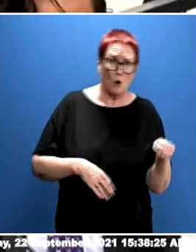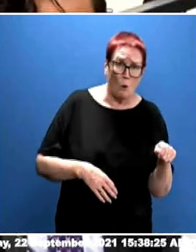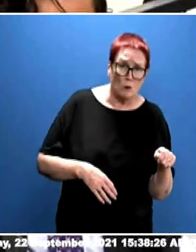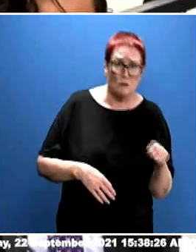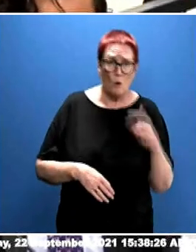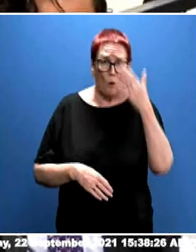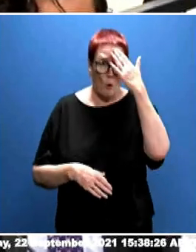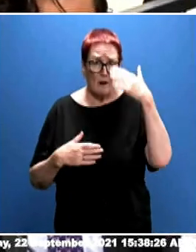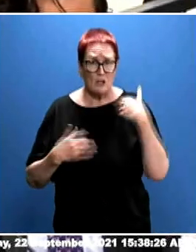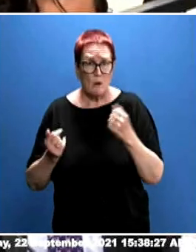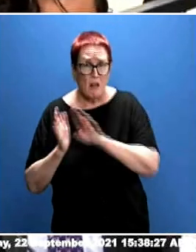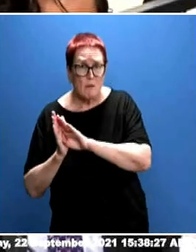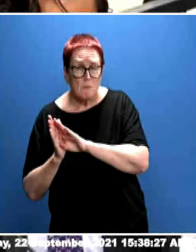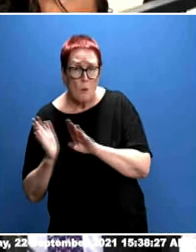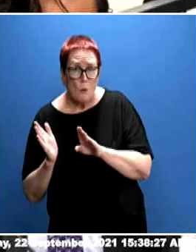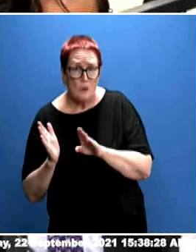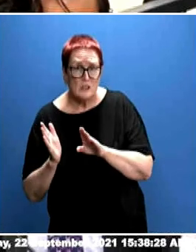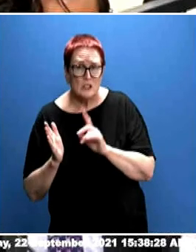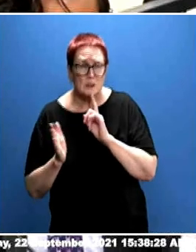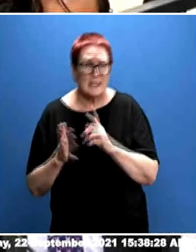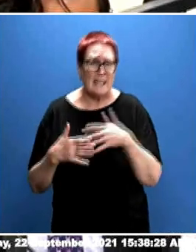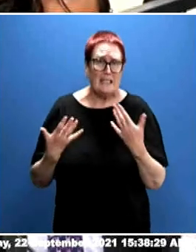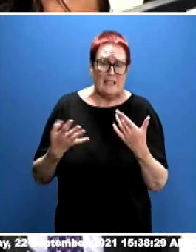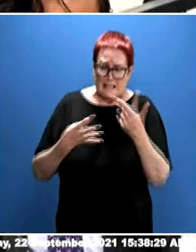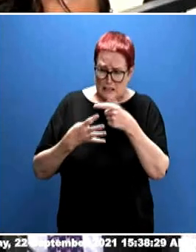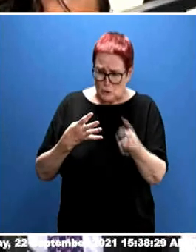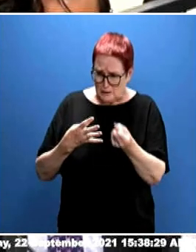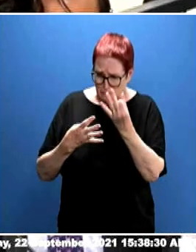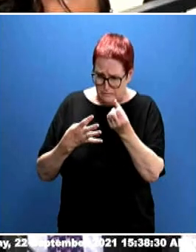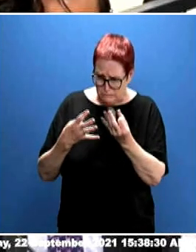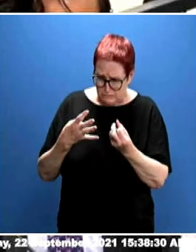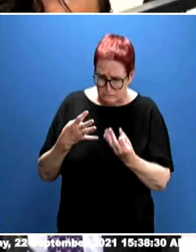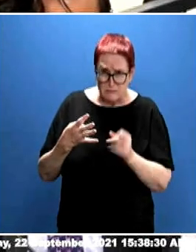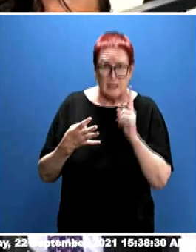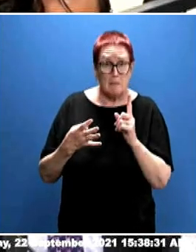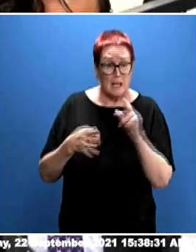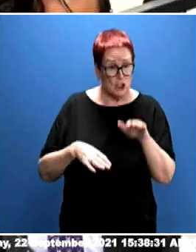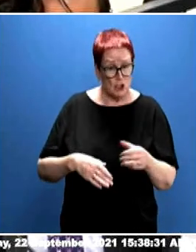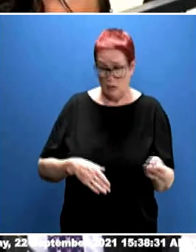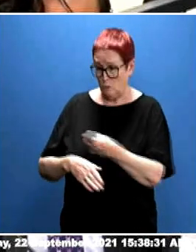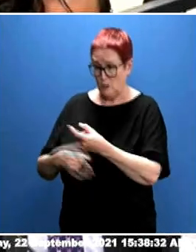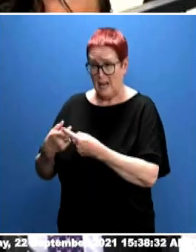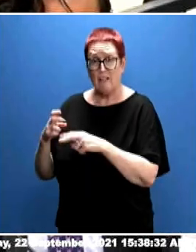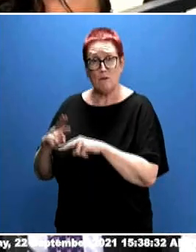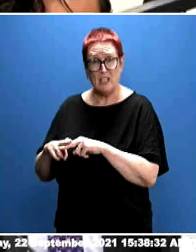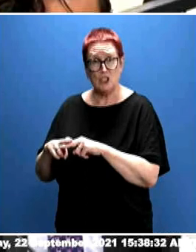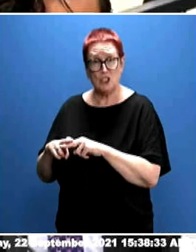"We've run out of options, but if they were put in the Kath French Centre, we'll allow them to be released from custody"?